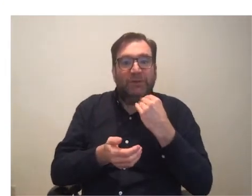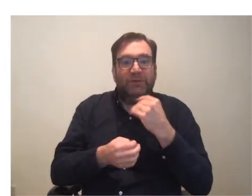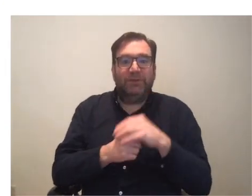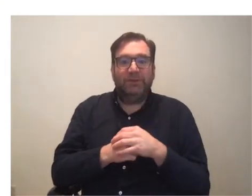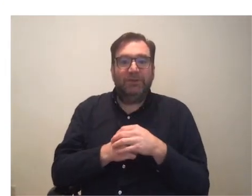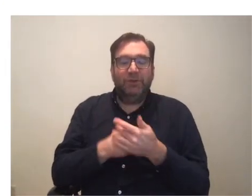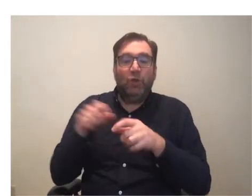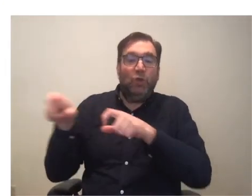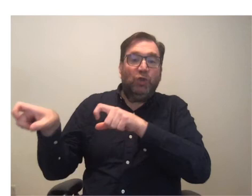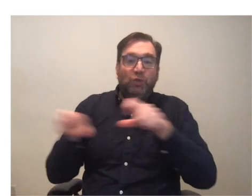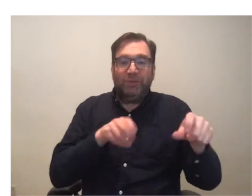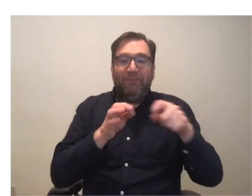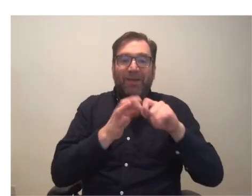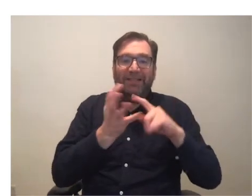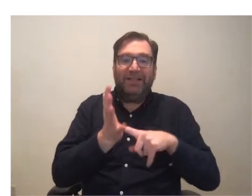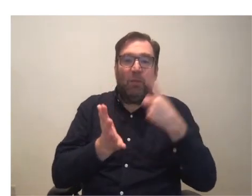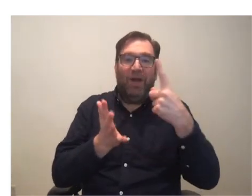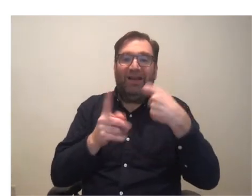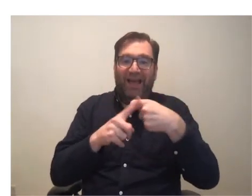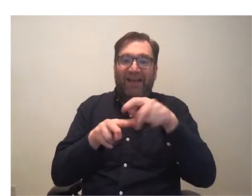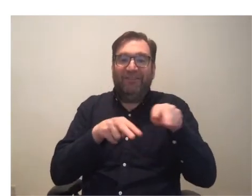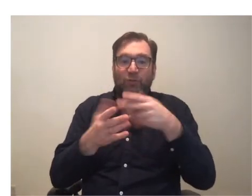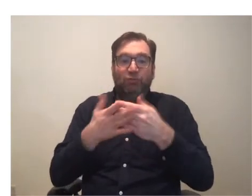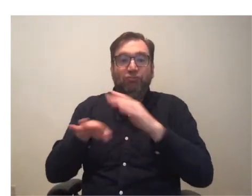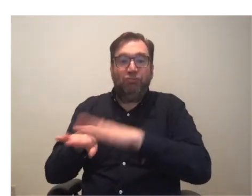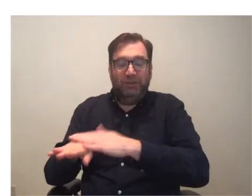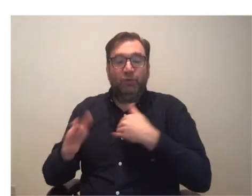For the continuous BSL-1K video clip on the right,